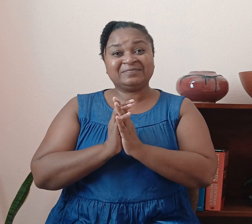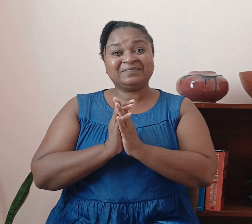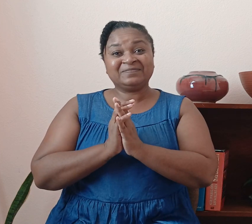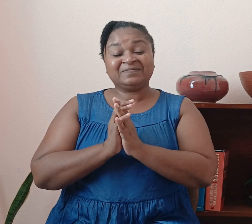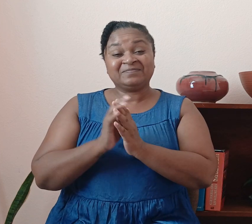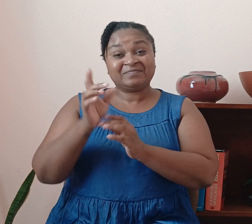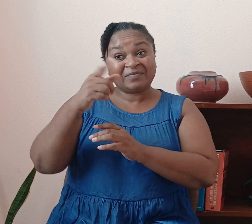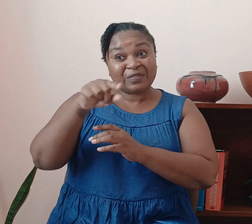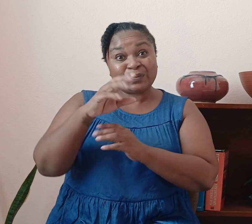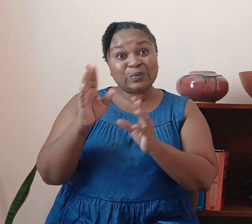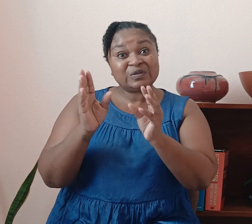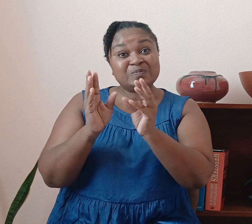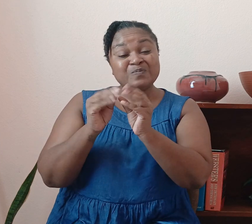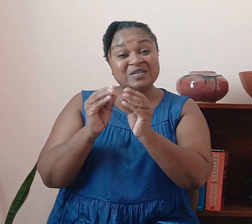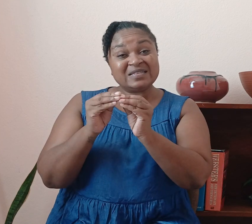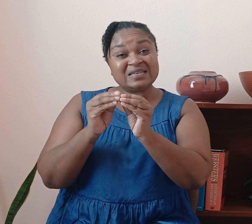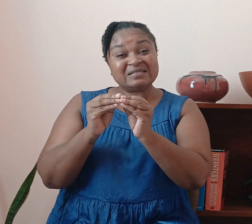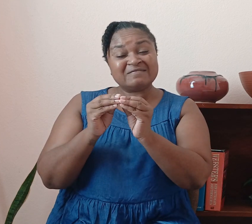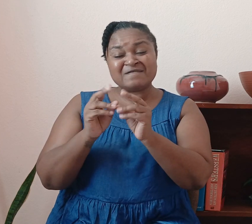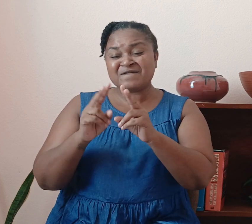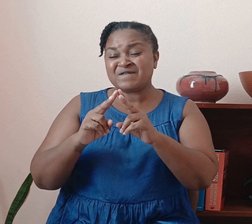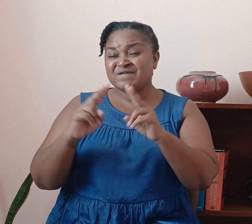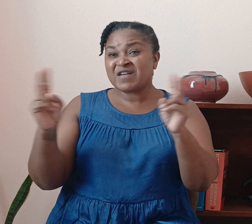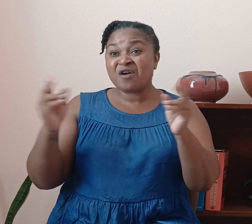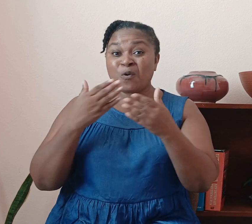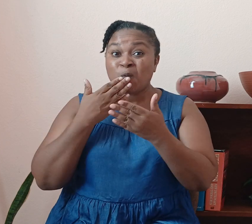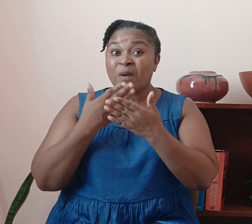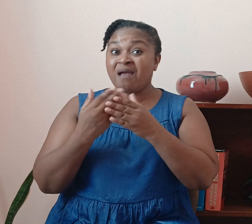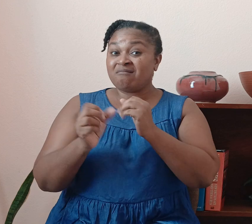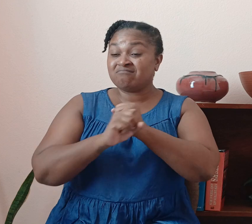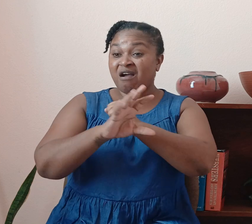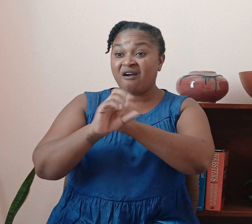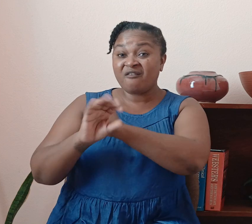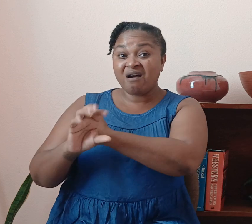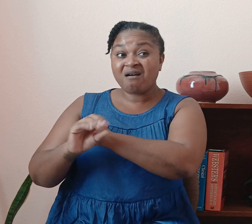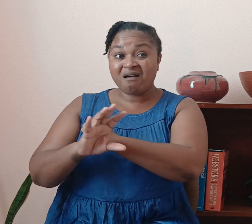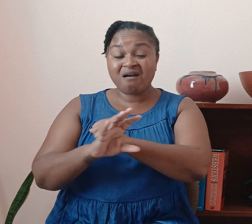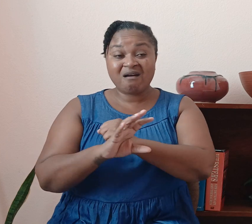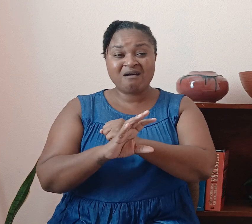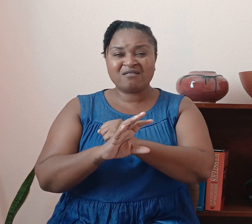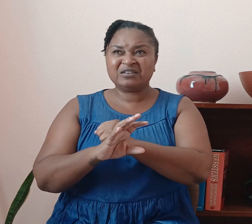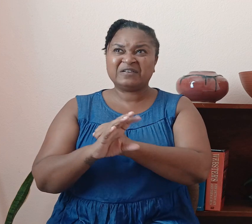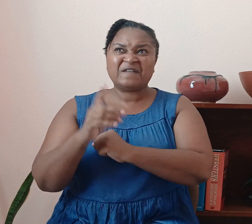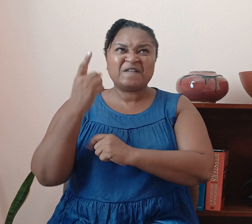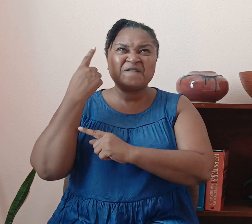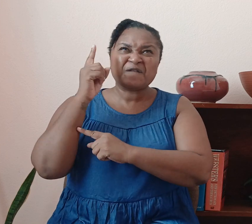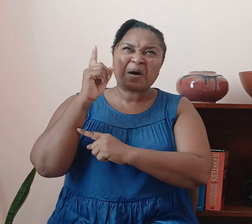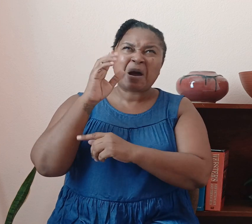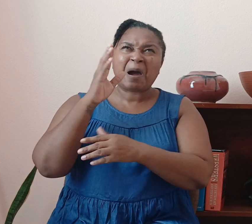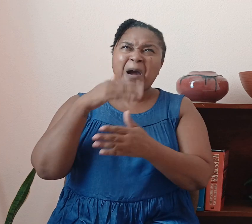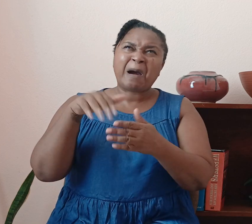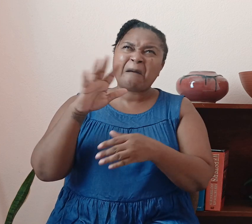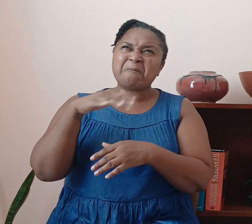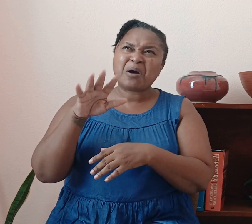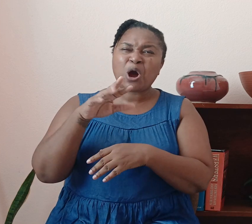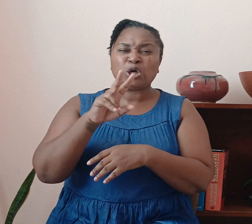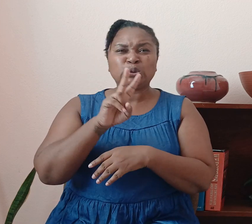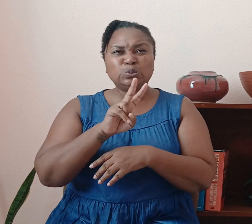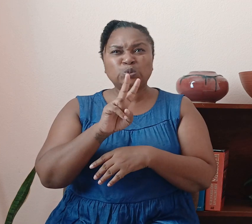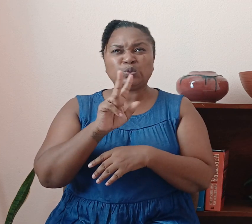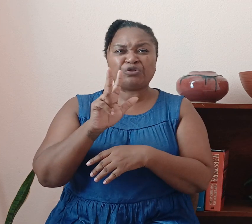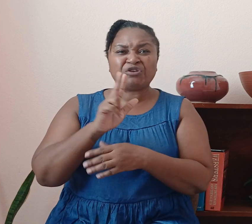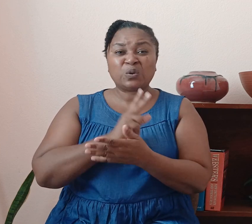meetings were very well advertised over the two or three weeks leading up to the night,